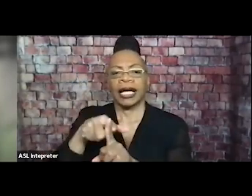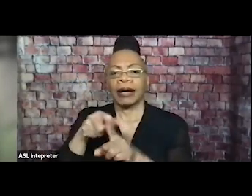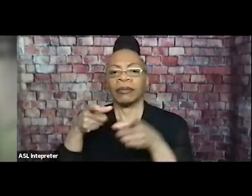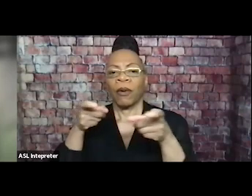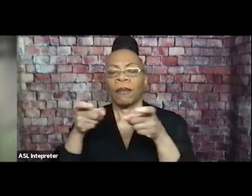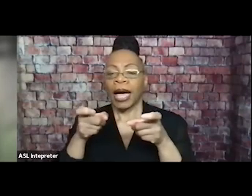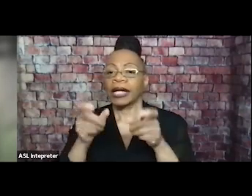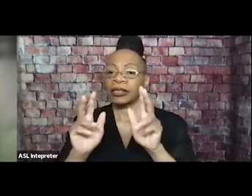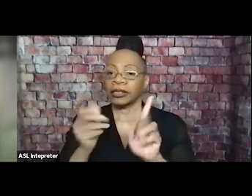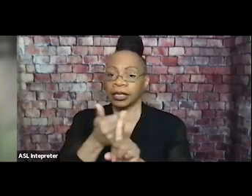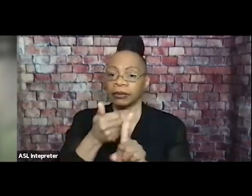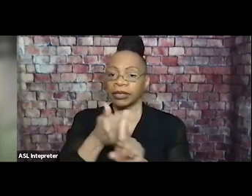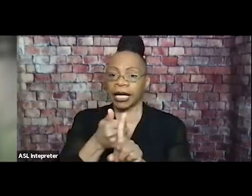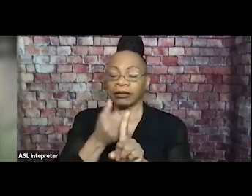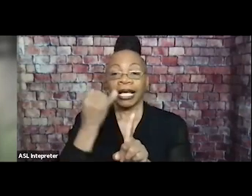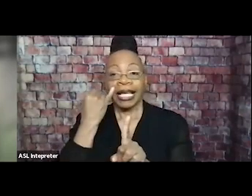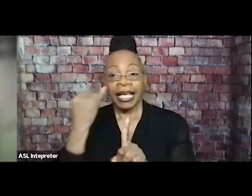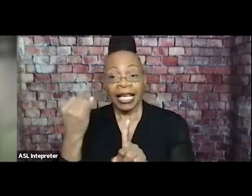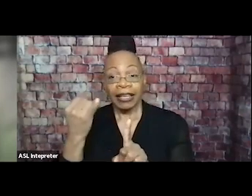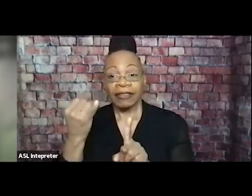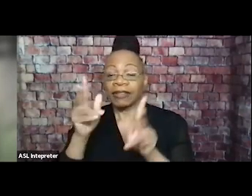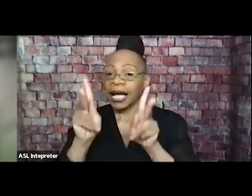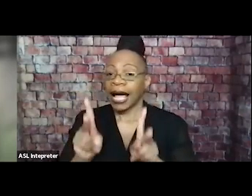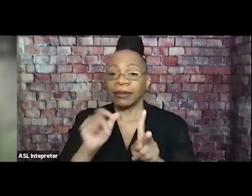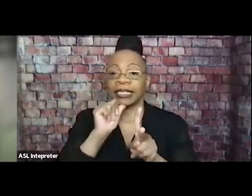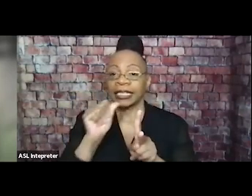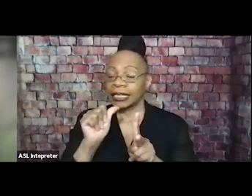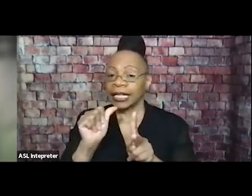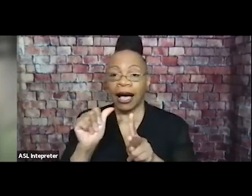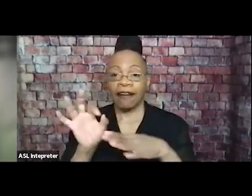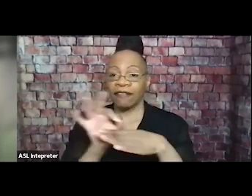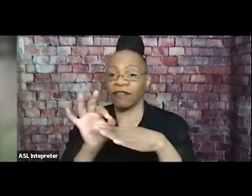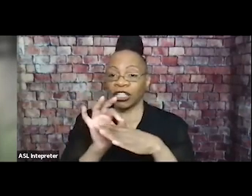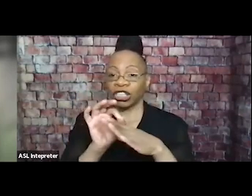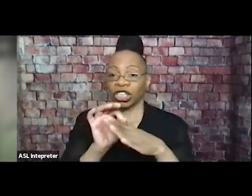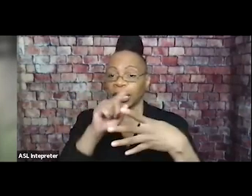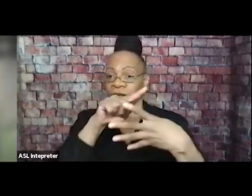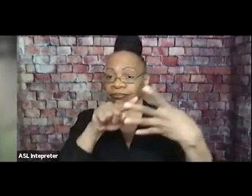If an applicant is not functioning at all in one of those areas, they may meet the extreme limitation.